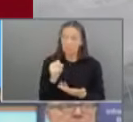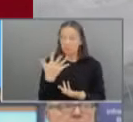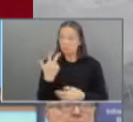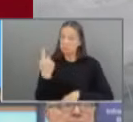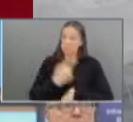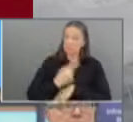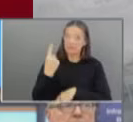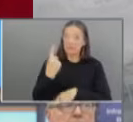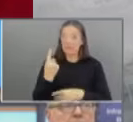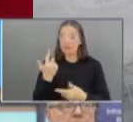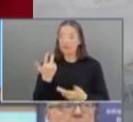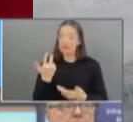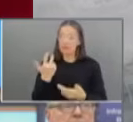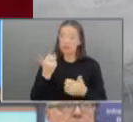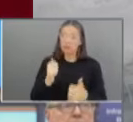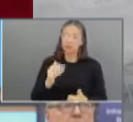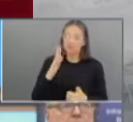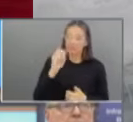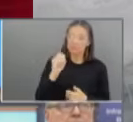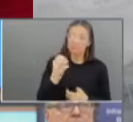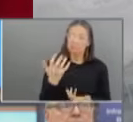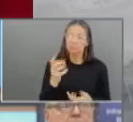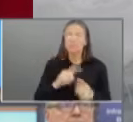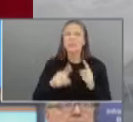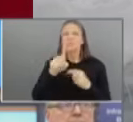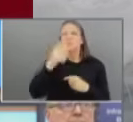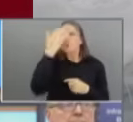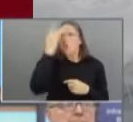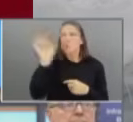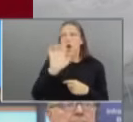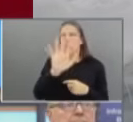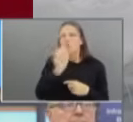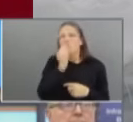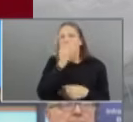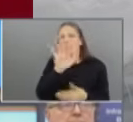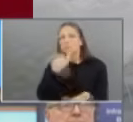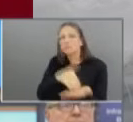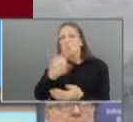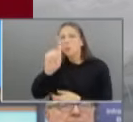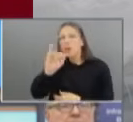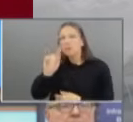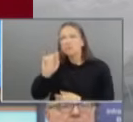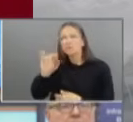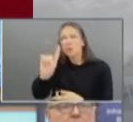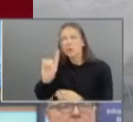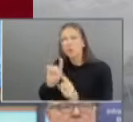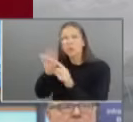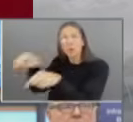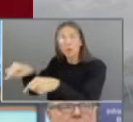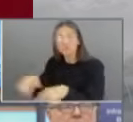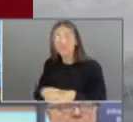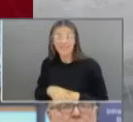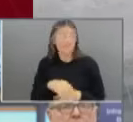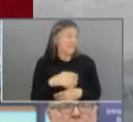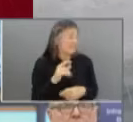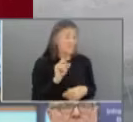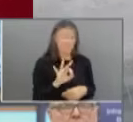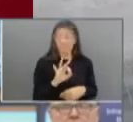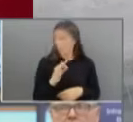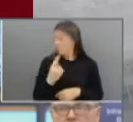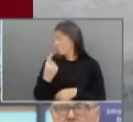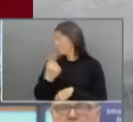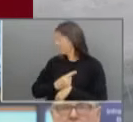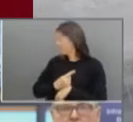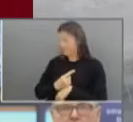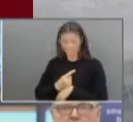I WOULD JUST ASSUME IT’S AT LEAST GOING TO BE A DAY THAT WE HOPE TO GET YOU BACK UP FASTER THAN THAT, BUT YOU NEED TO KNOW WHERE YOU’RE WARMING CENTER IS.